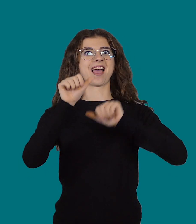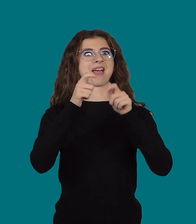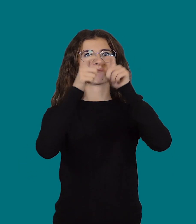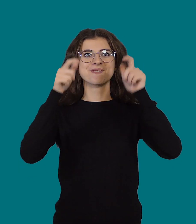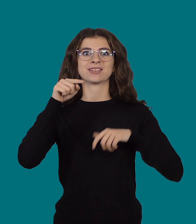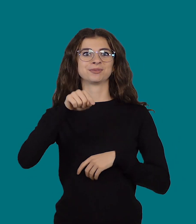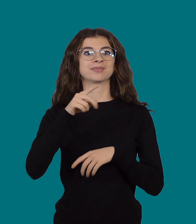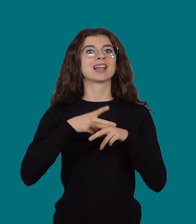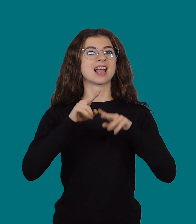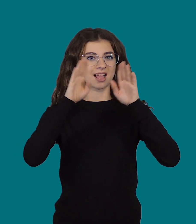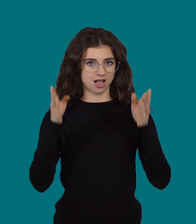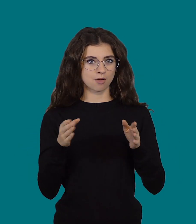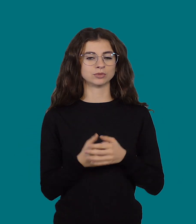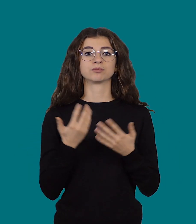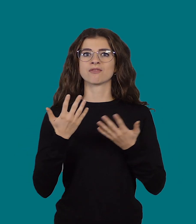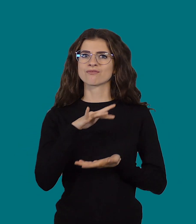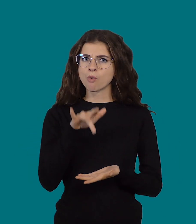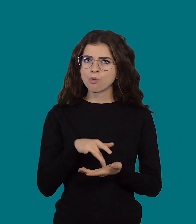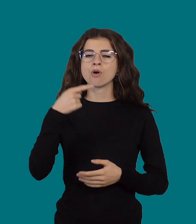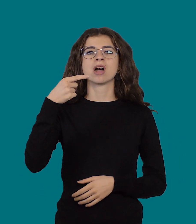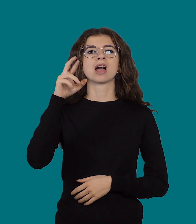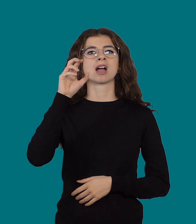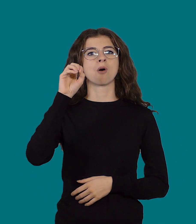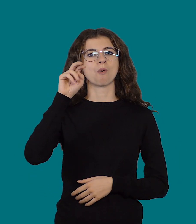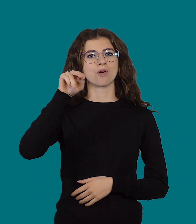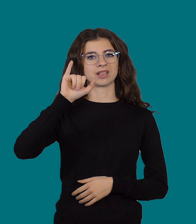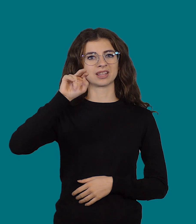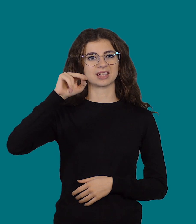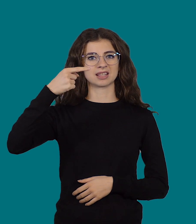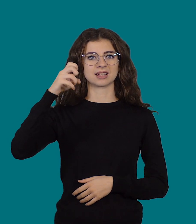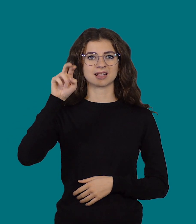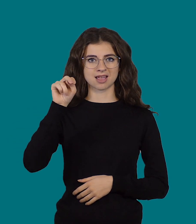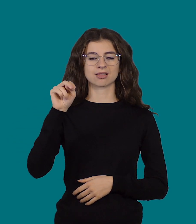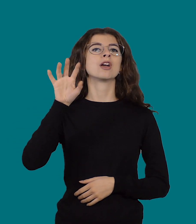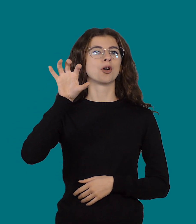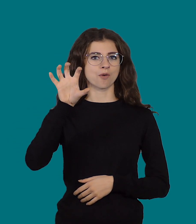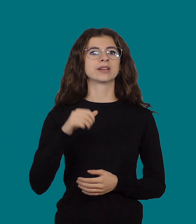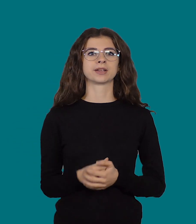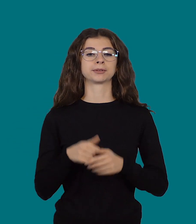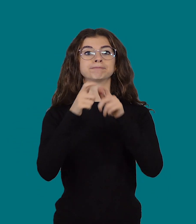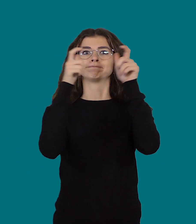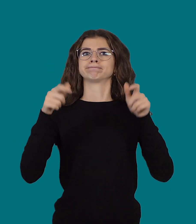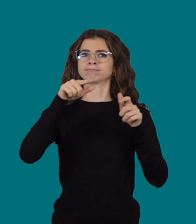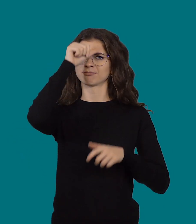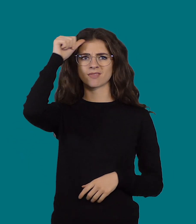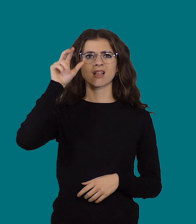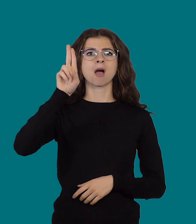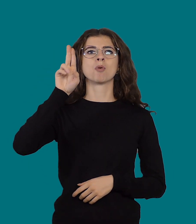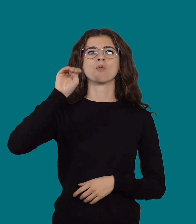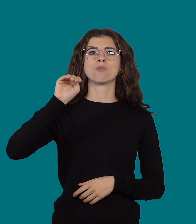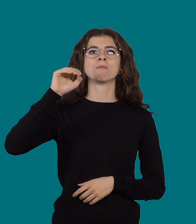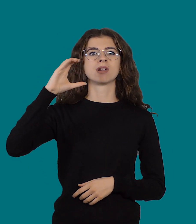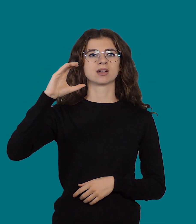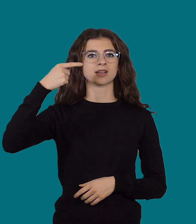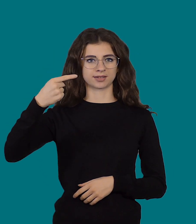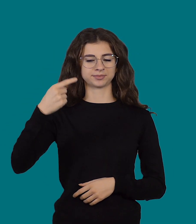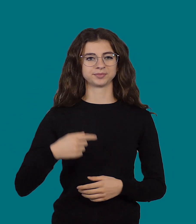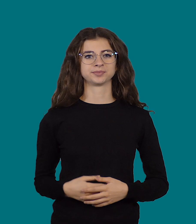in the hospital in Groningen called the UMCG.